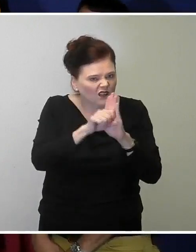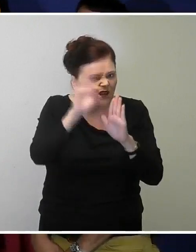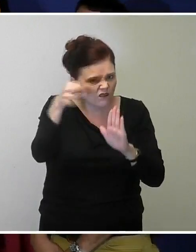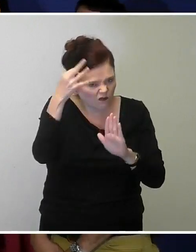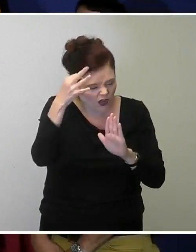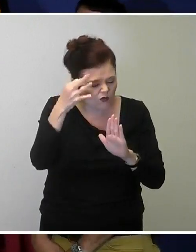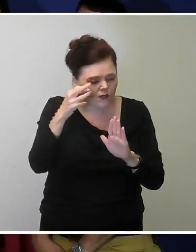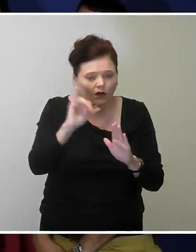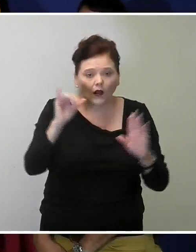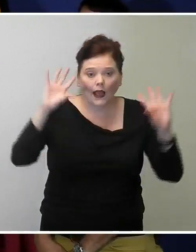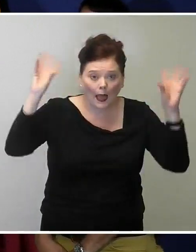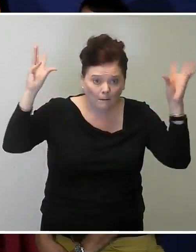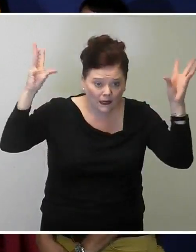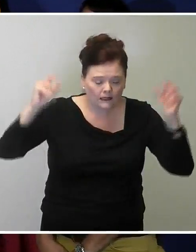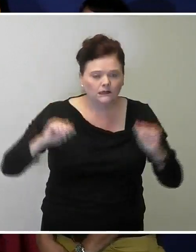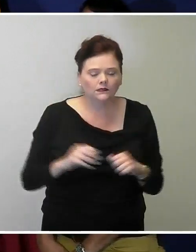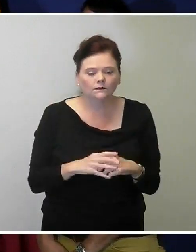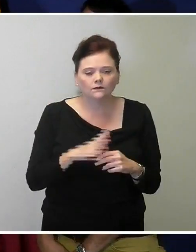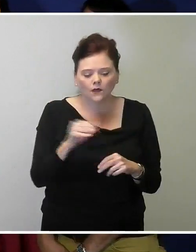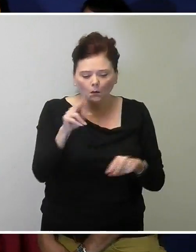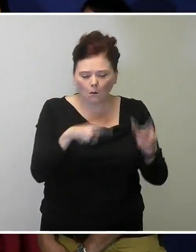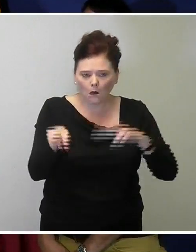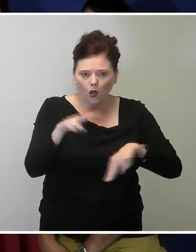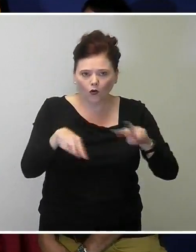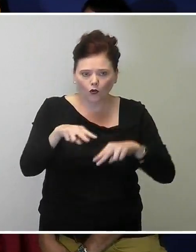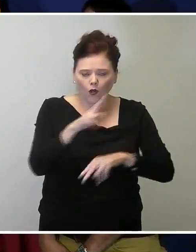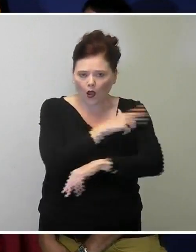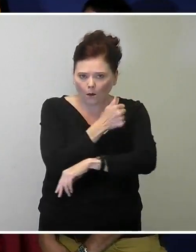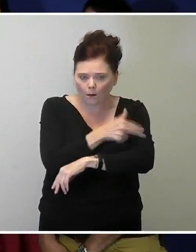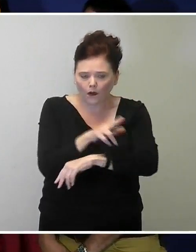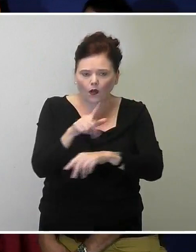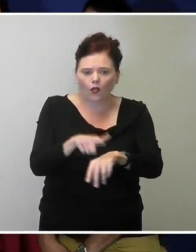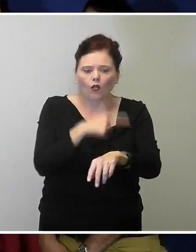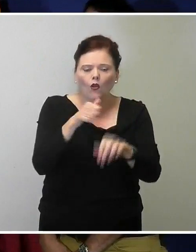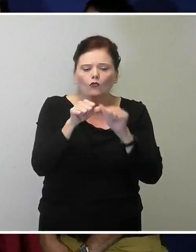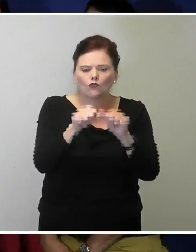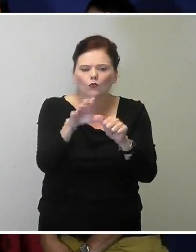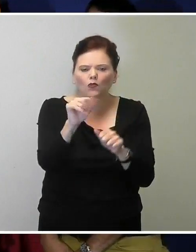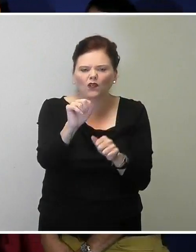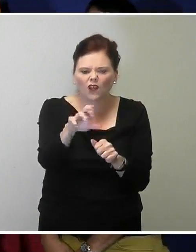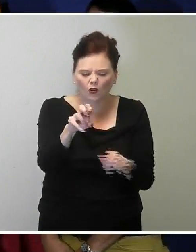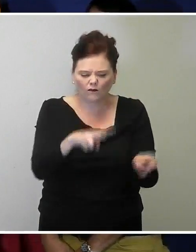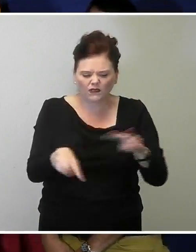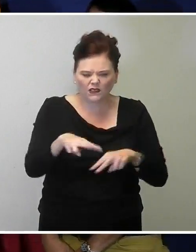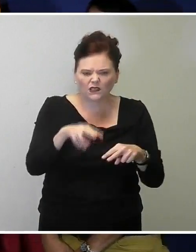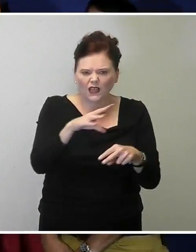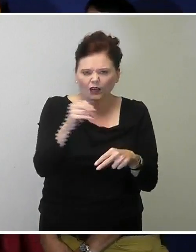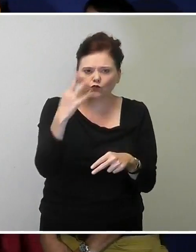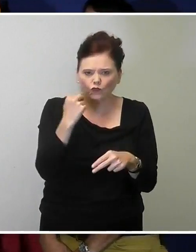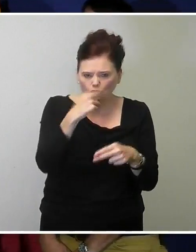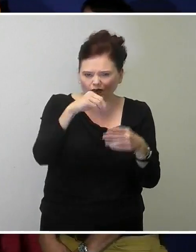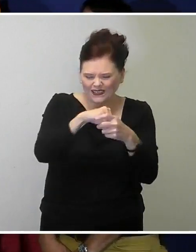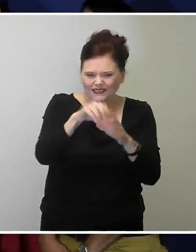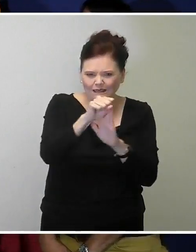PARENT MOVEMENT THROUGH MISSISSIPPI MED COM. FROM OUR STATE AND FEDERAL RESOURCES SUCH AS AMBULANCES AND